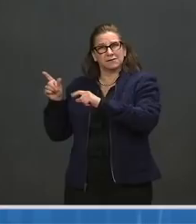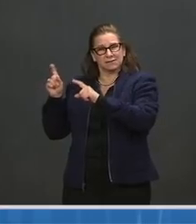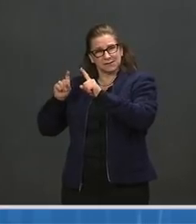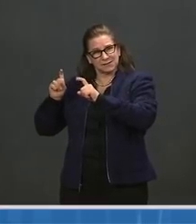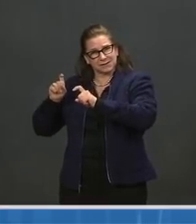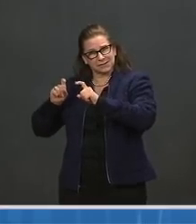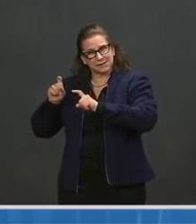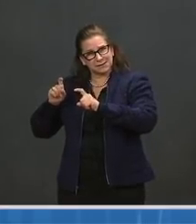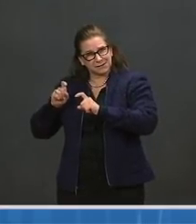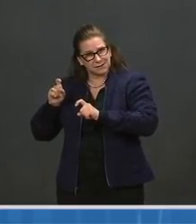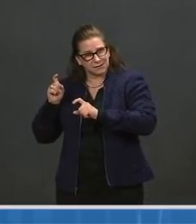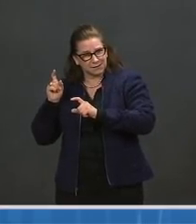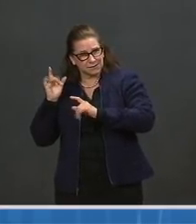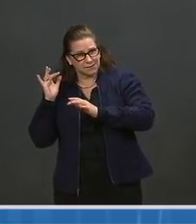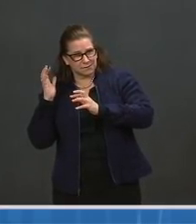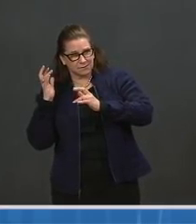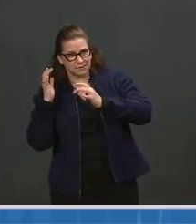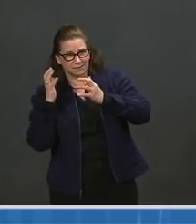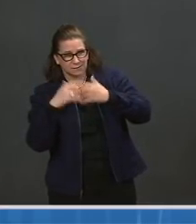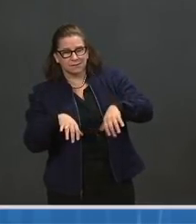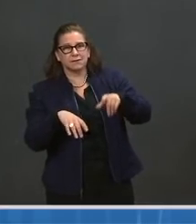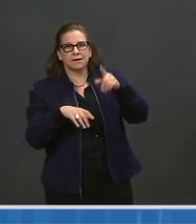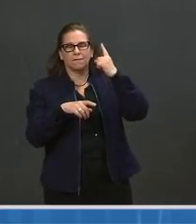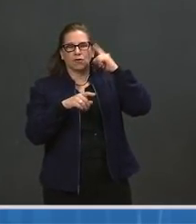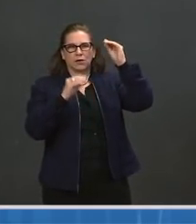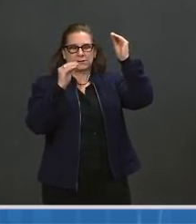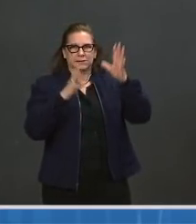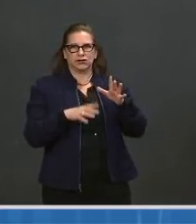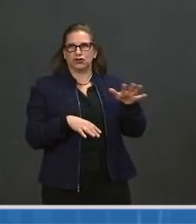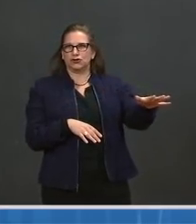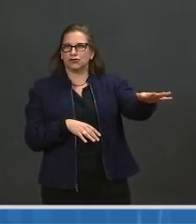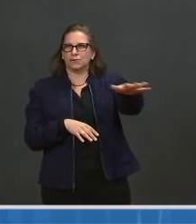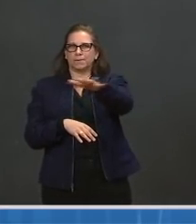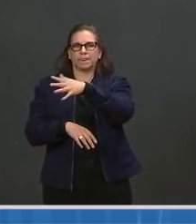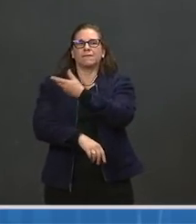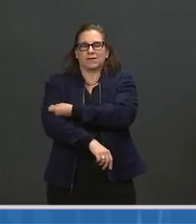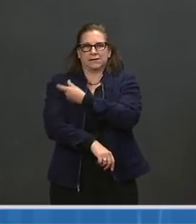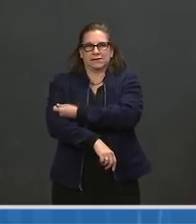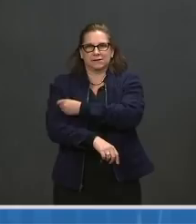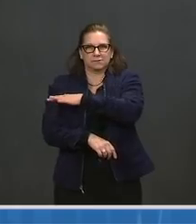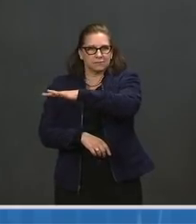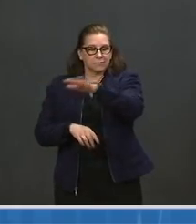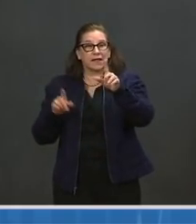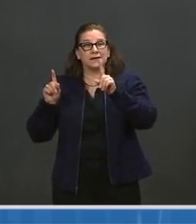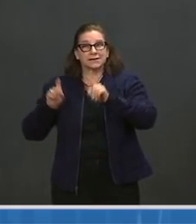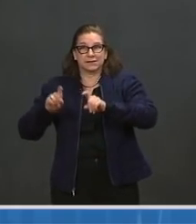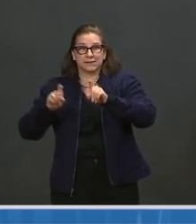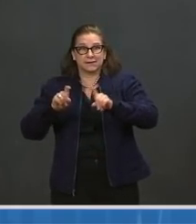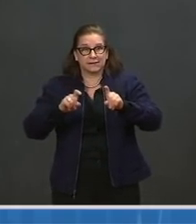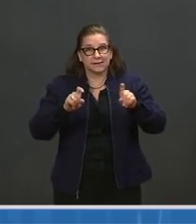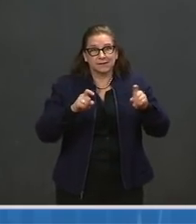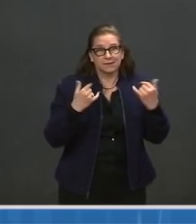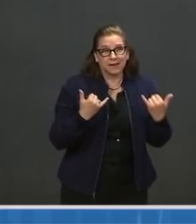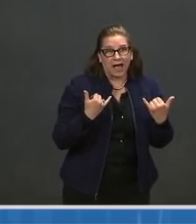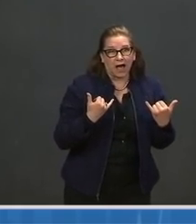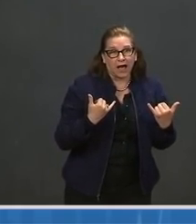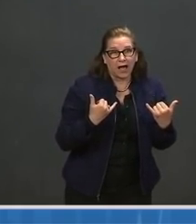With $10 billion committed to testing so far, schools have enough resources to properly test their students and staff.